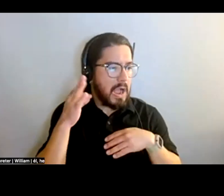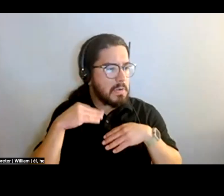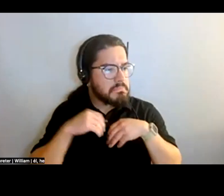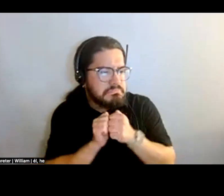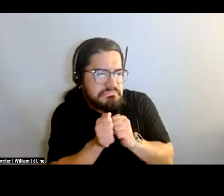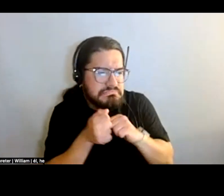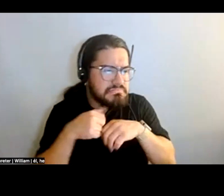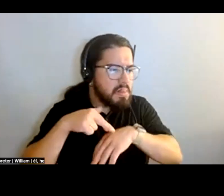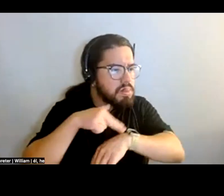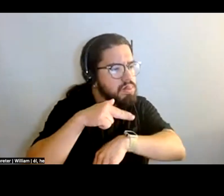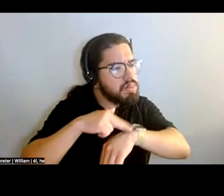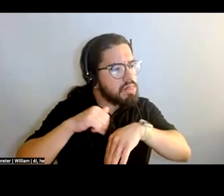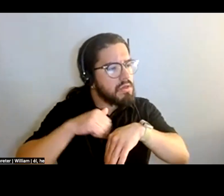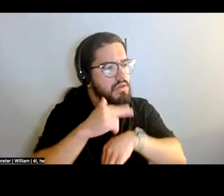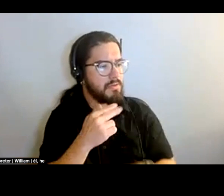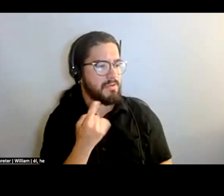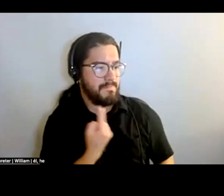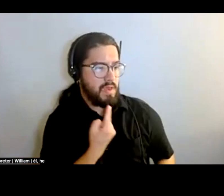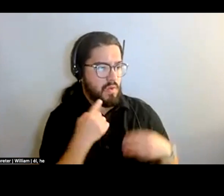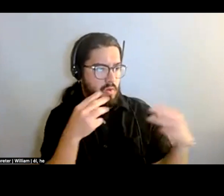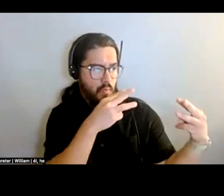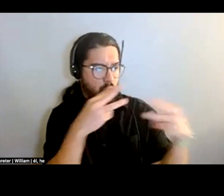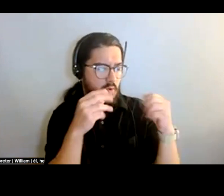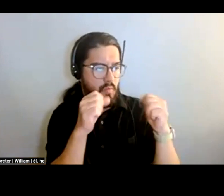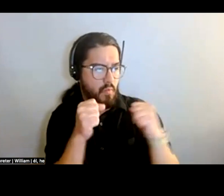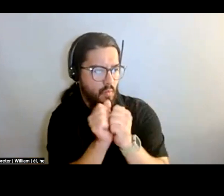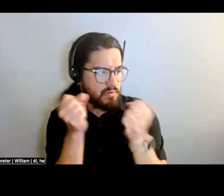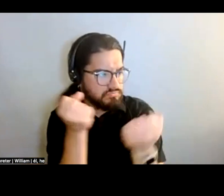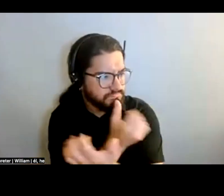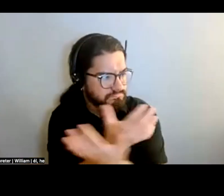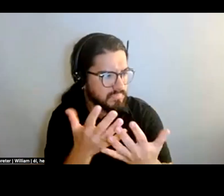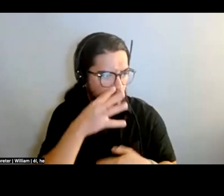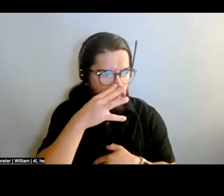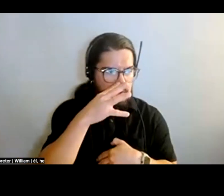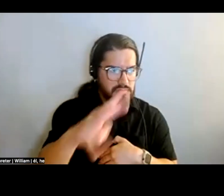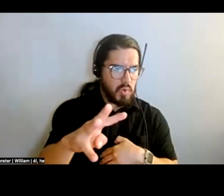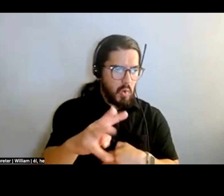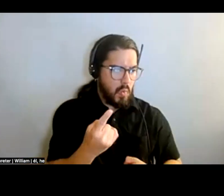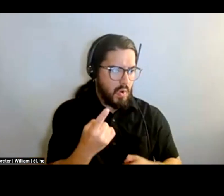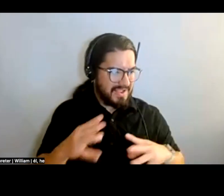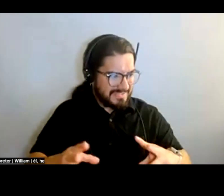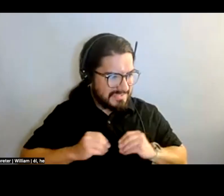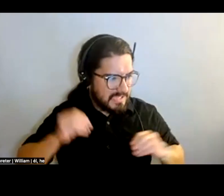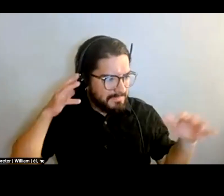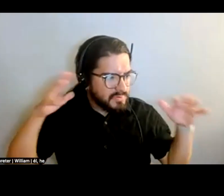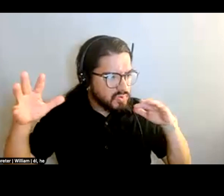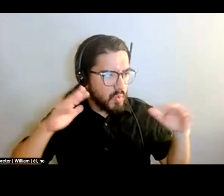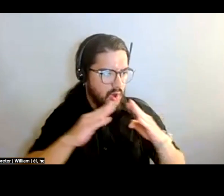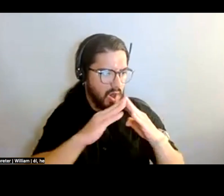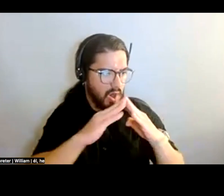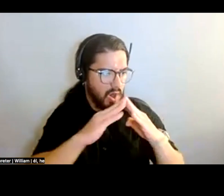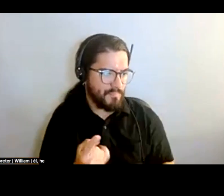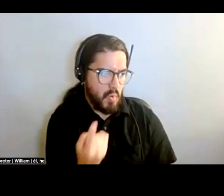We slow down, we consume ourselves my pillows dream of self-immolation